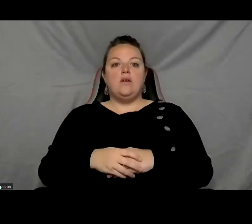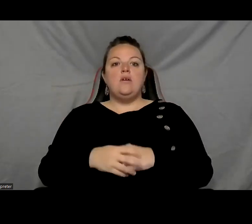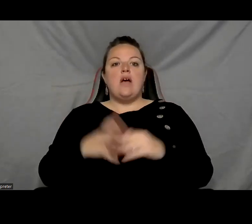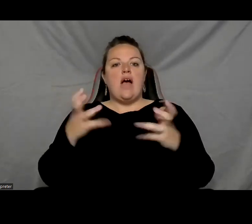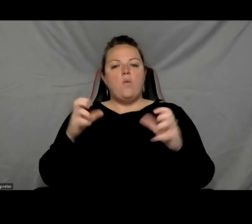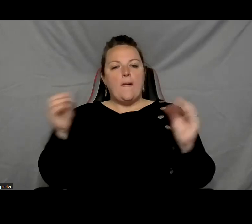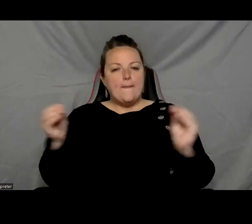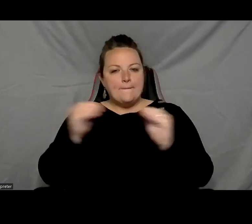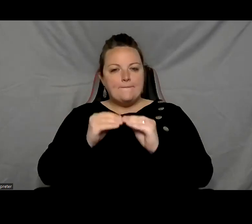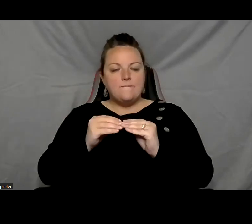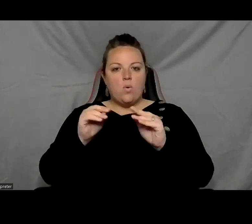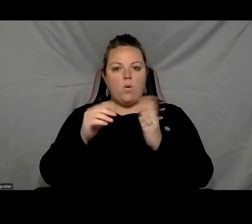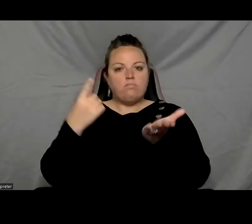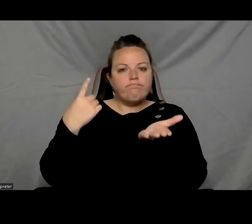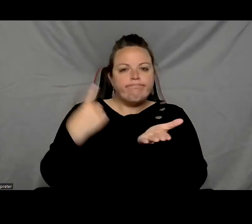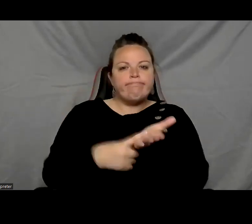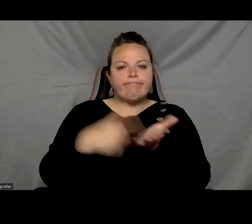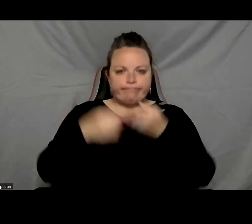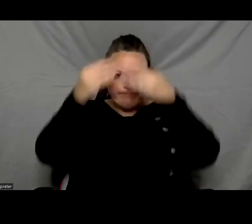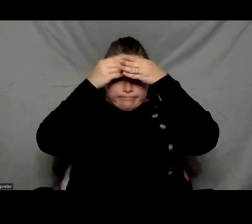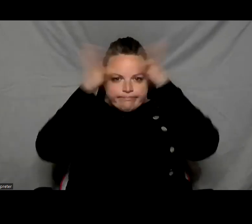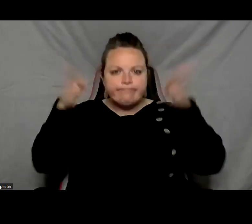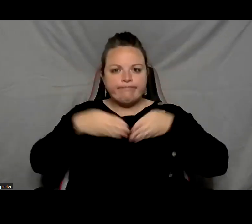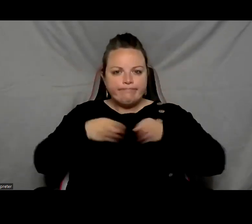on ways that we can fix this issue. And thank you. That is all.